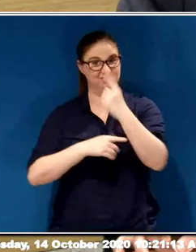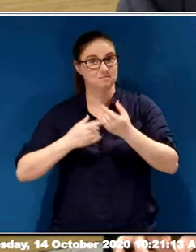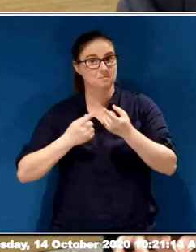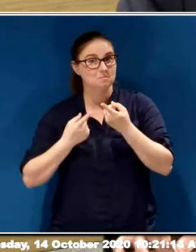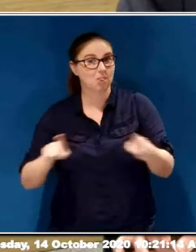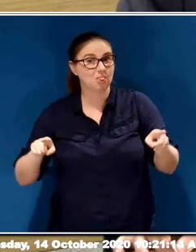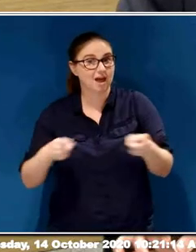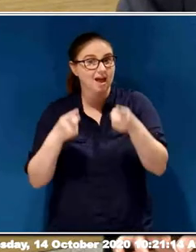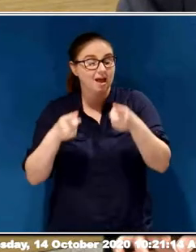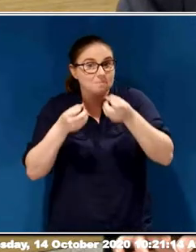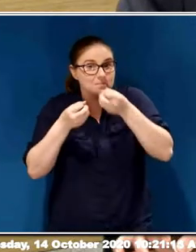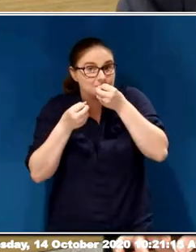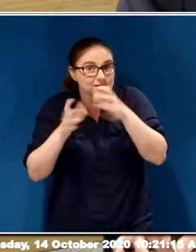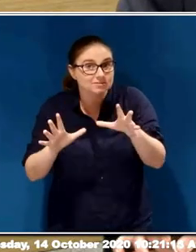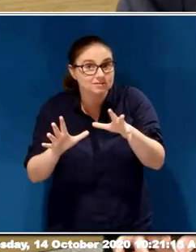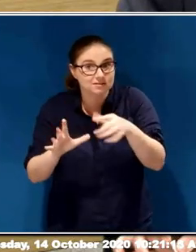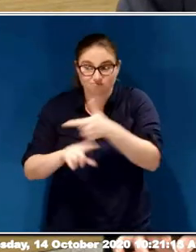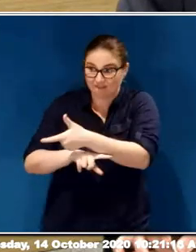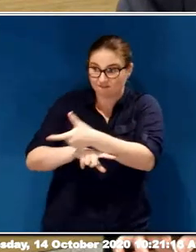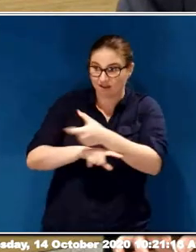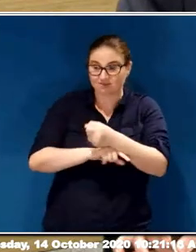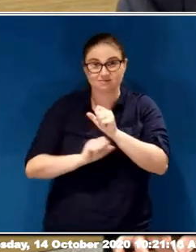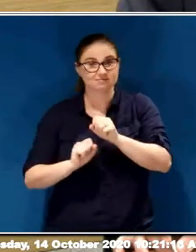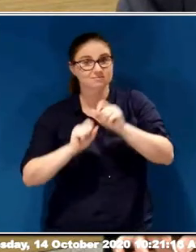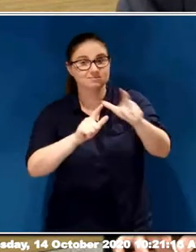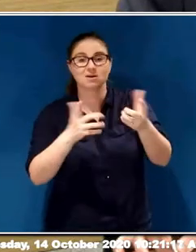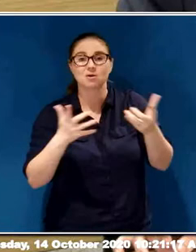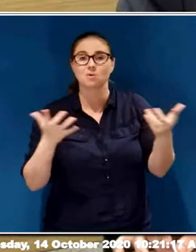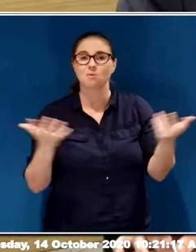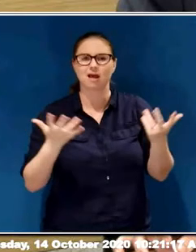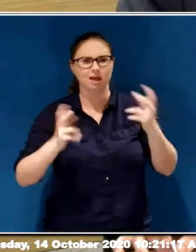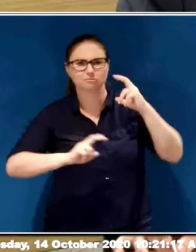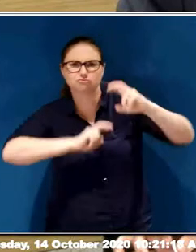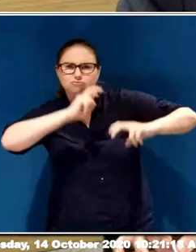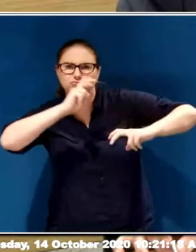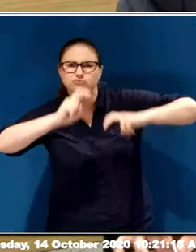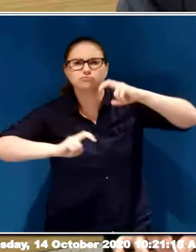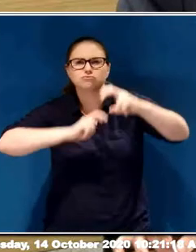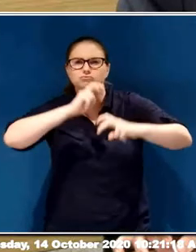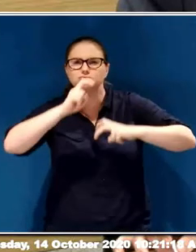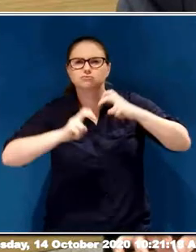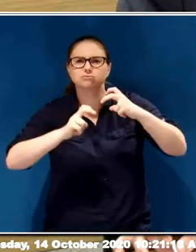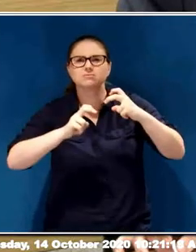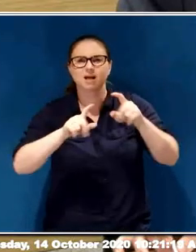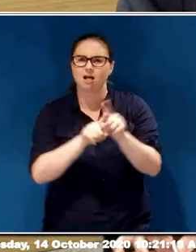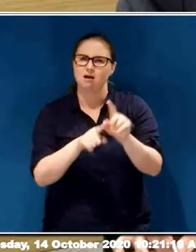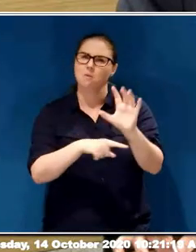As you can imagine, somewhere like Movie World is a very sensory overloading